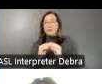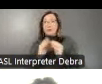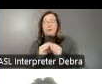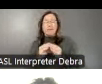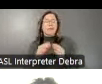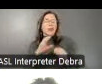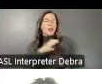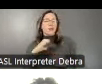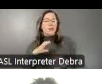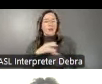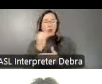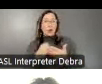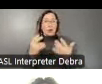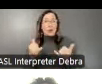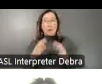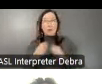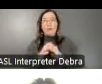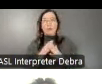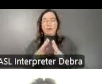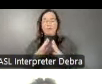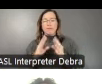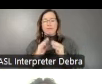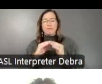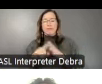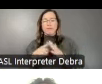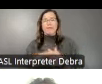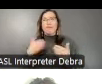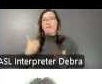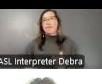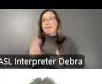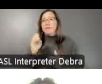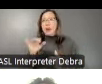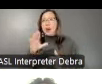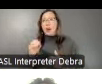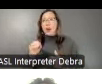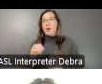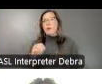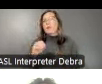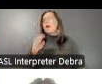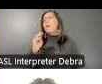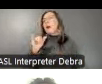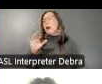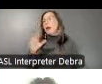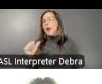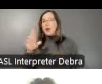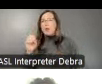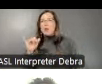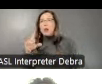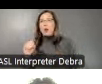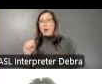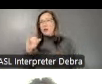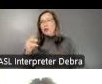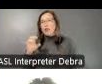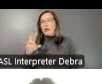session. I'm Maria Rosario Jackson, Chair of the National Endowment for the Arts. I'm a woman with